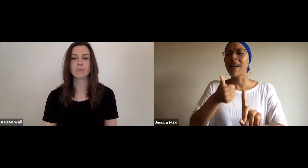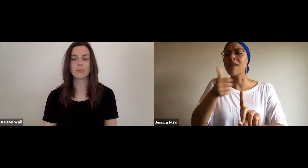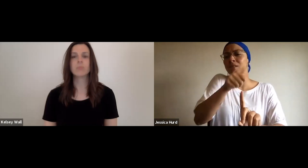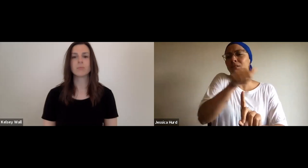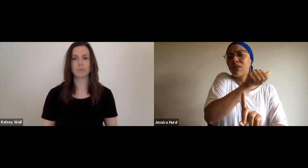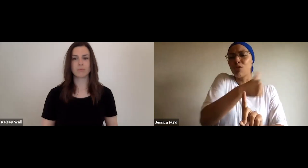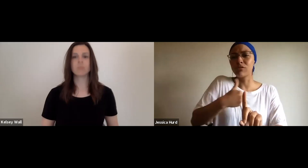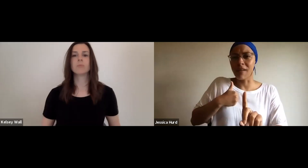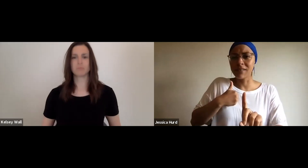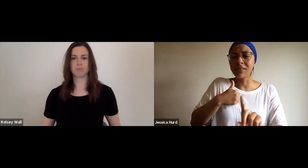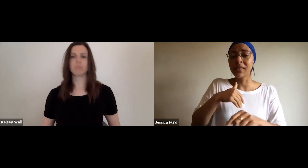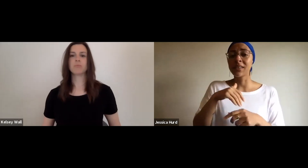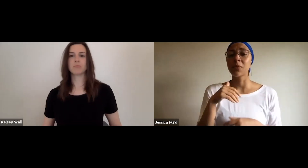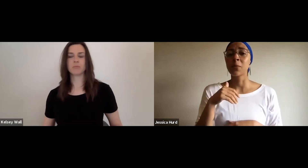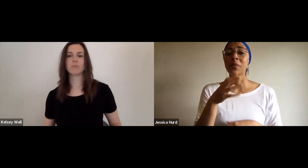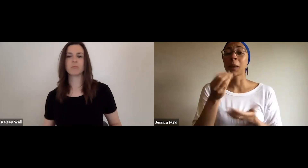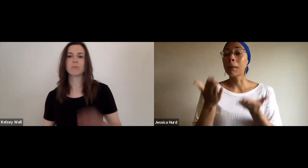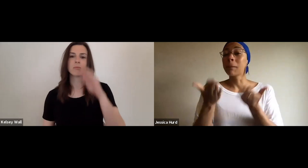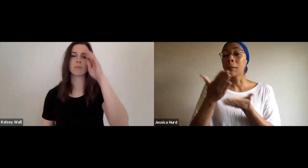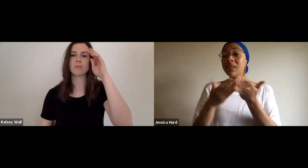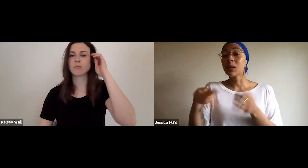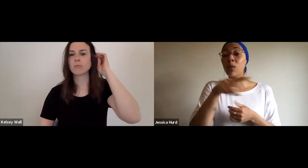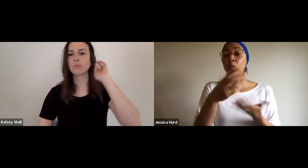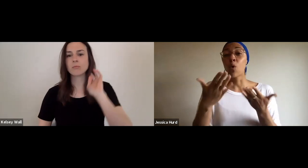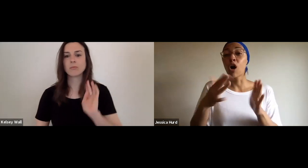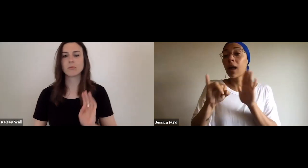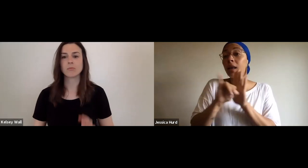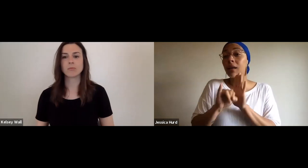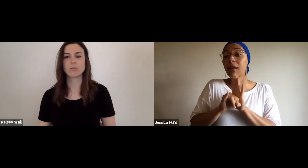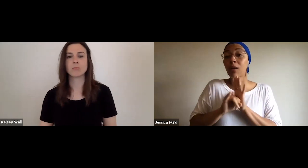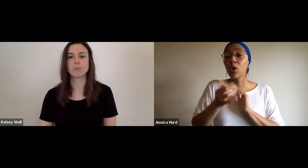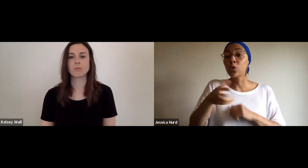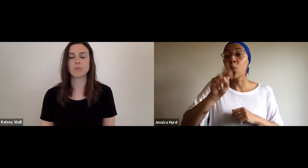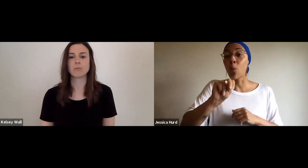but if you find some things that work for you, please try them and take them on and do them.